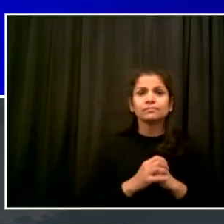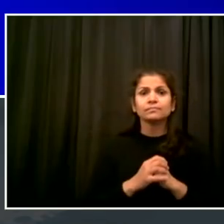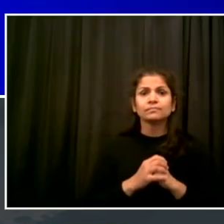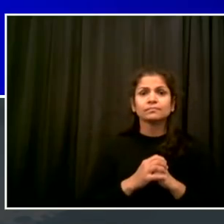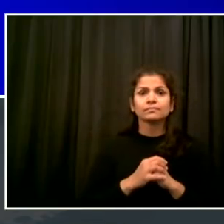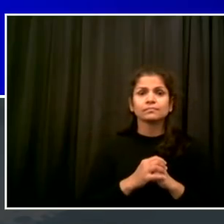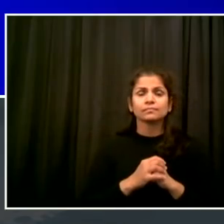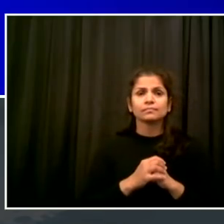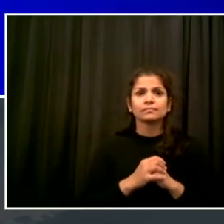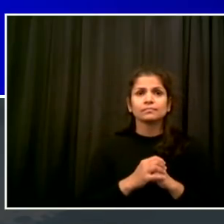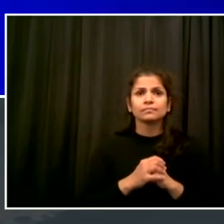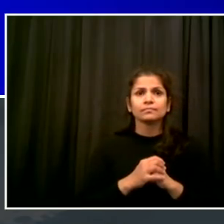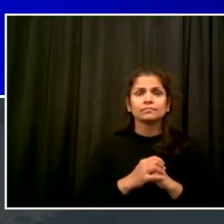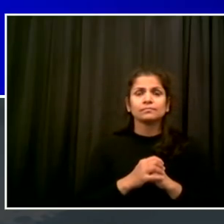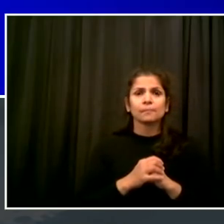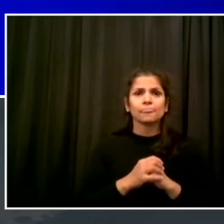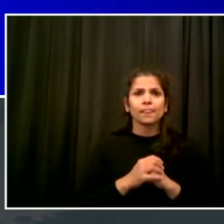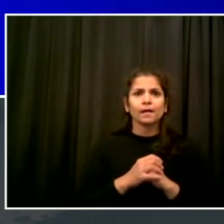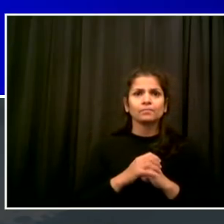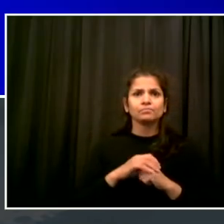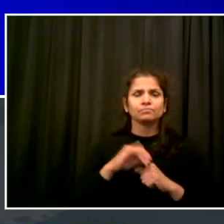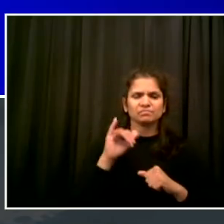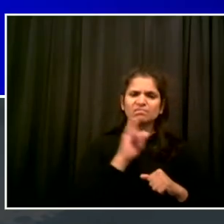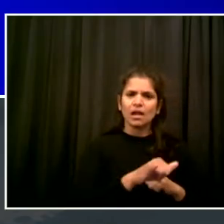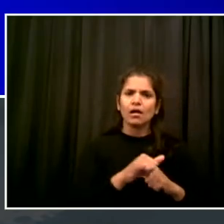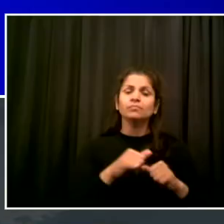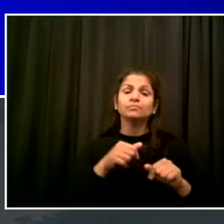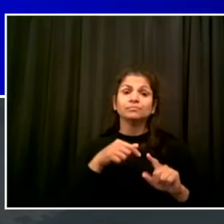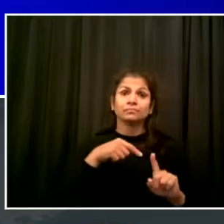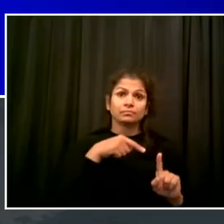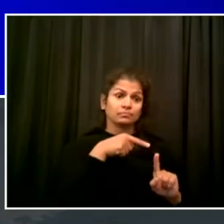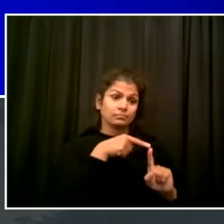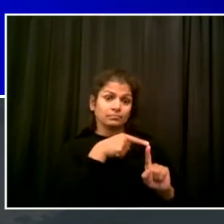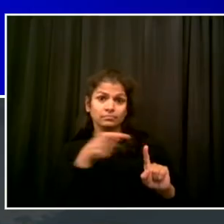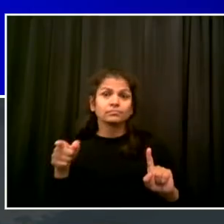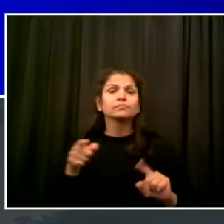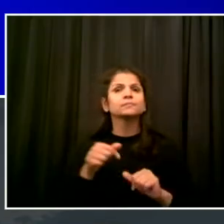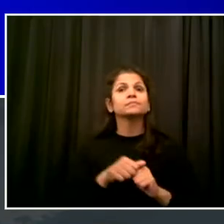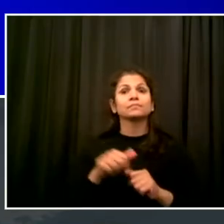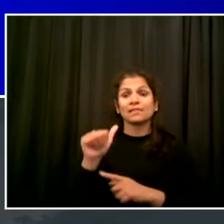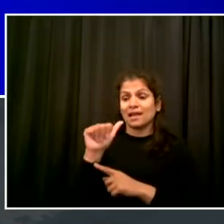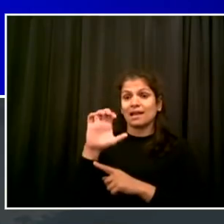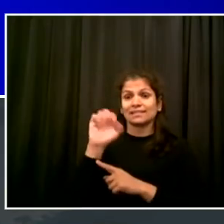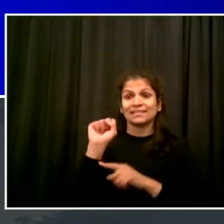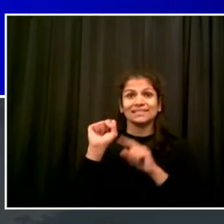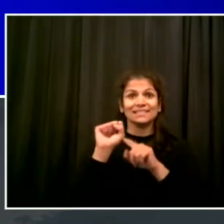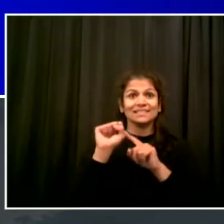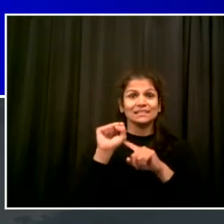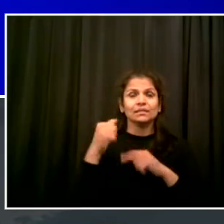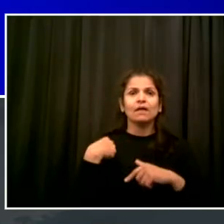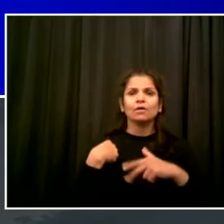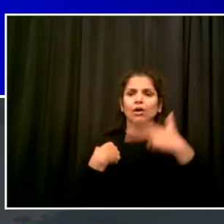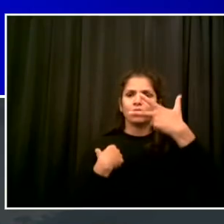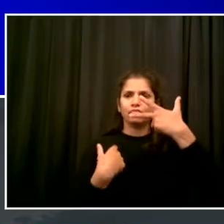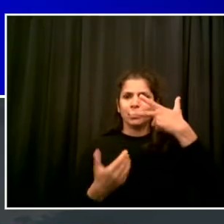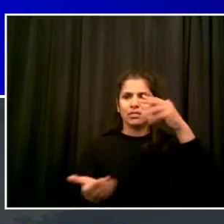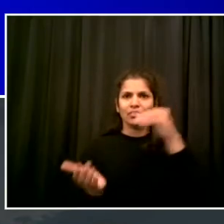MORE DIFFICULT BECAUSE OF THE PANDEMIC. WE HAVE 3000